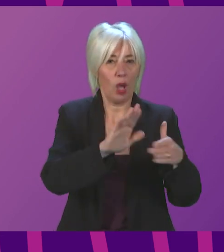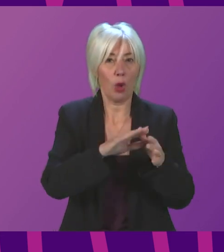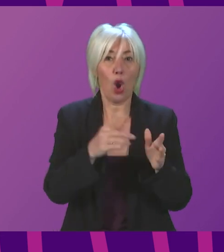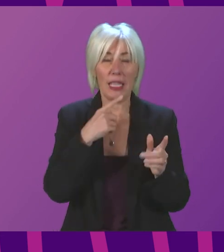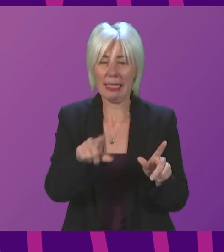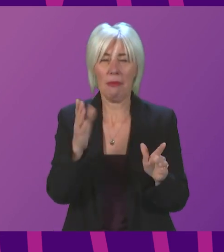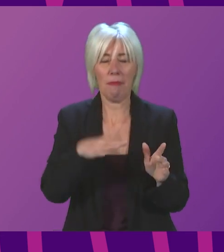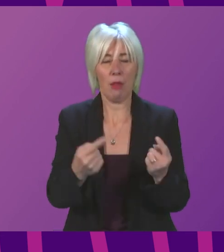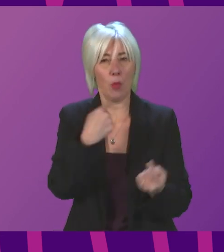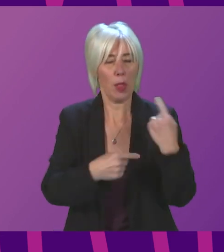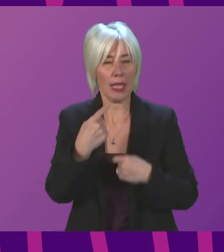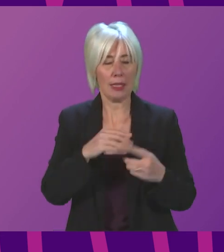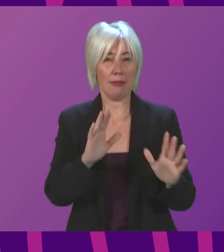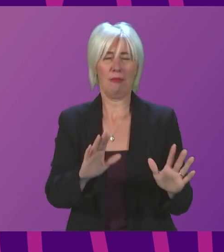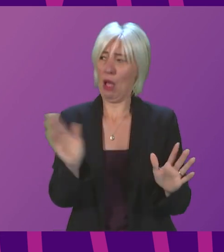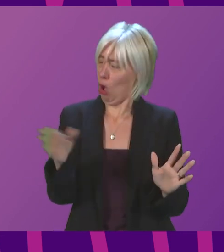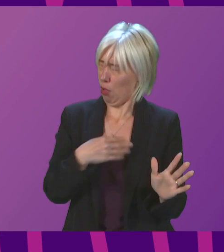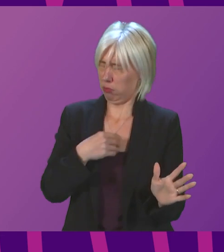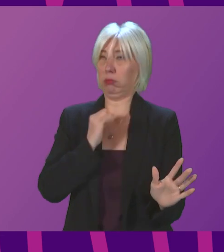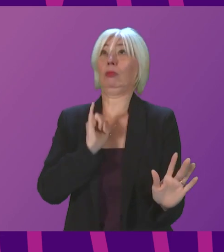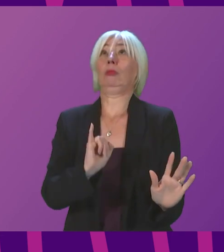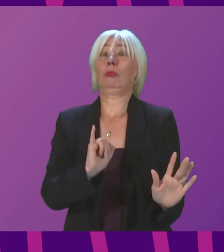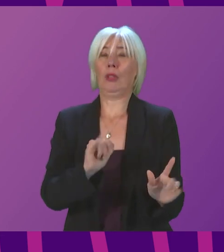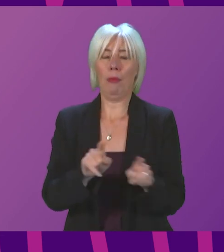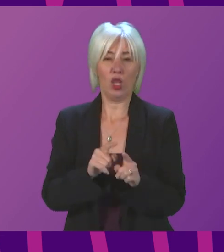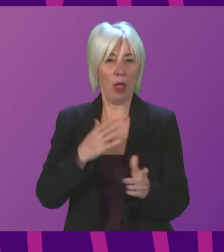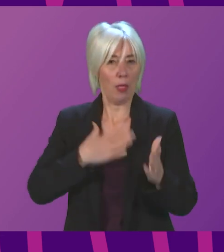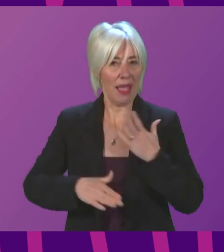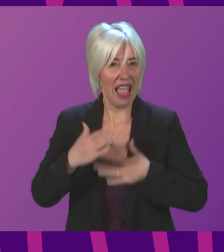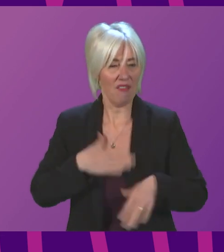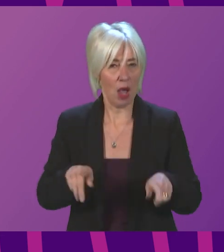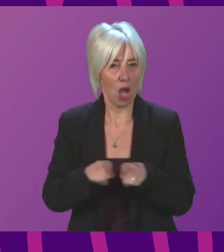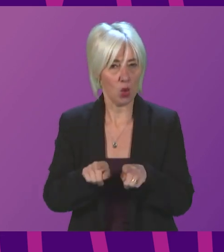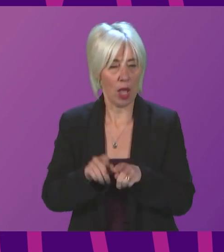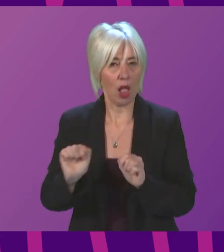Even more galling than that has been the behaviour amid revelations that the United Kingdom Government